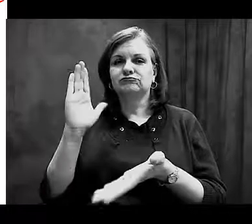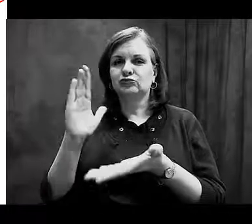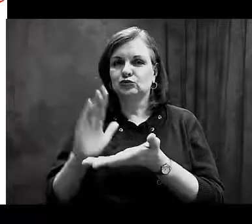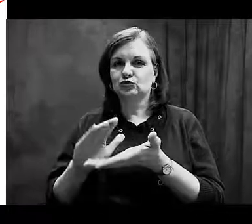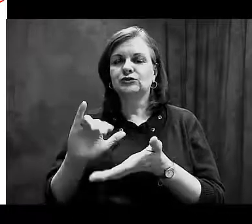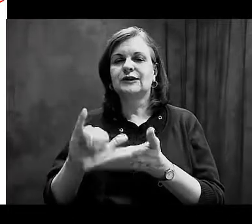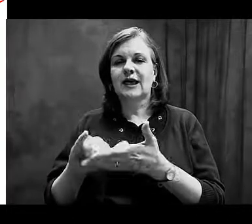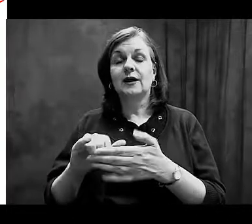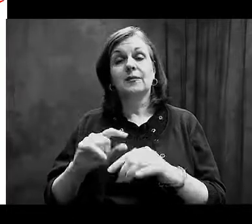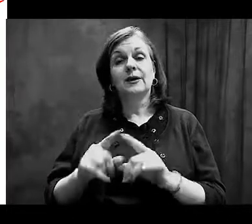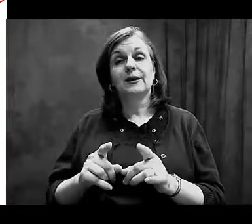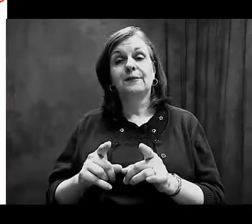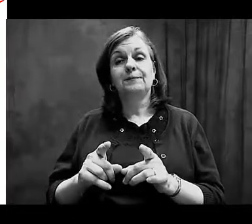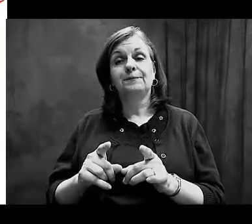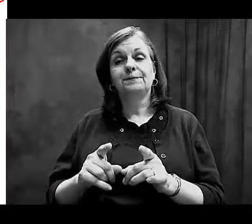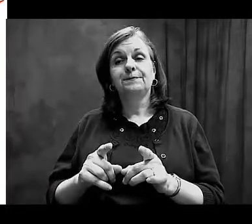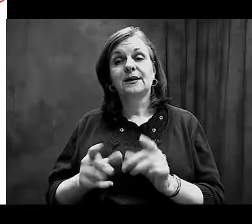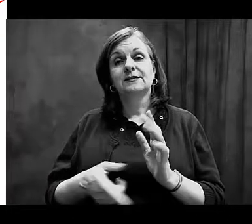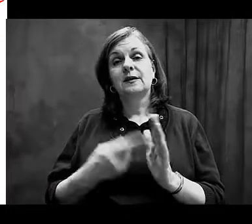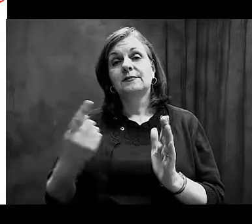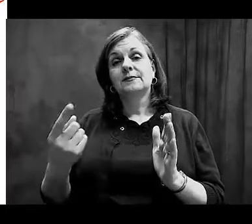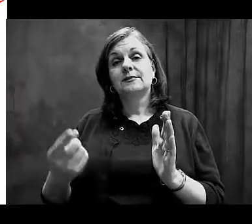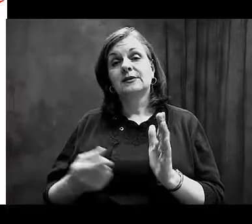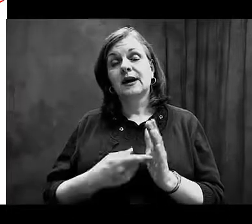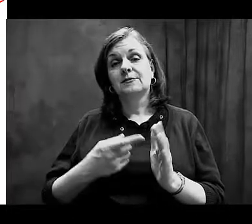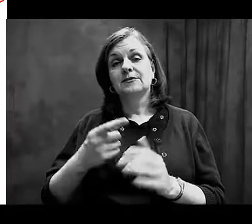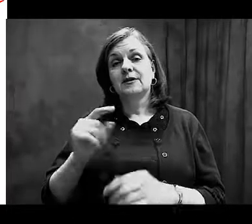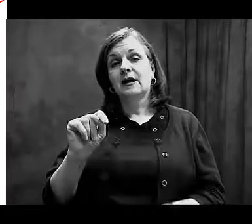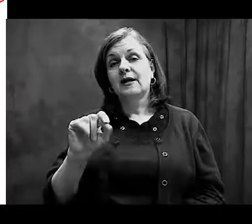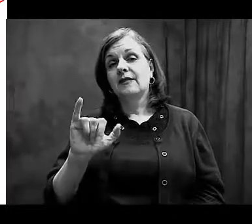but we also look at points when